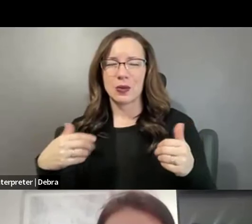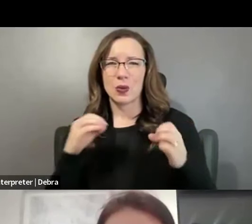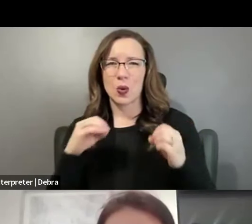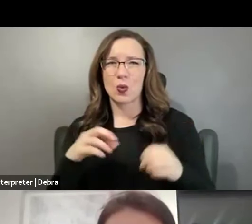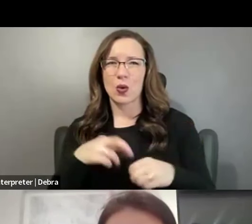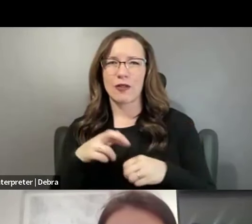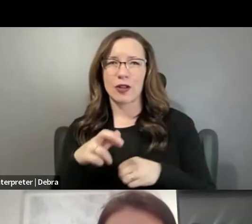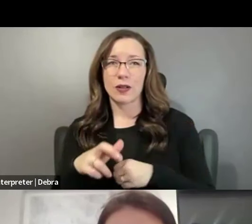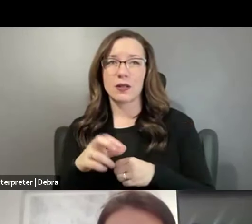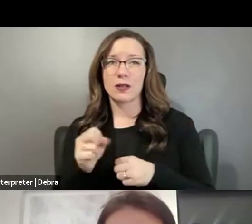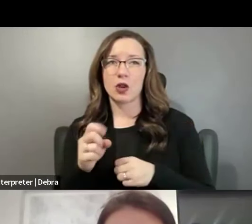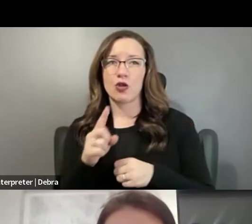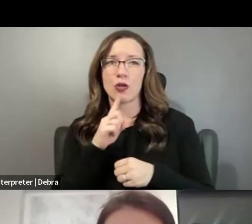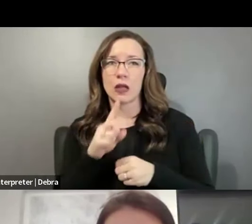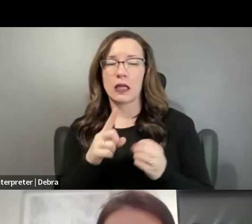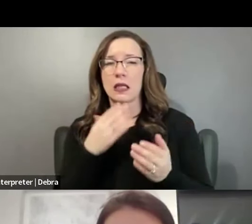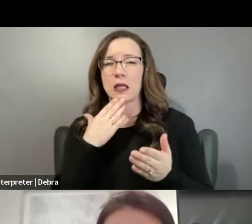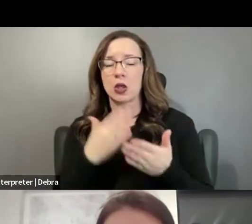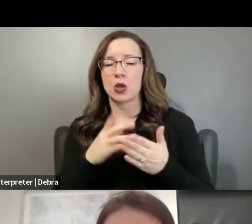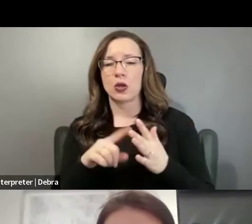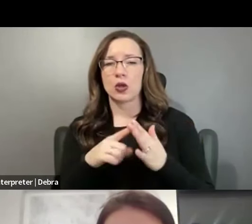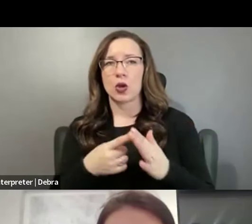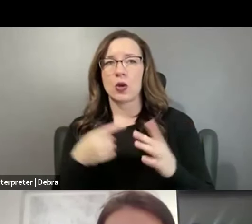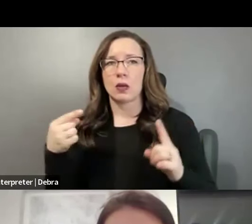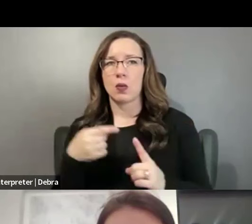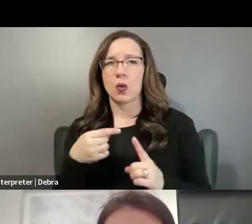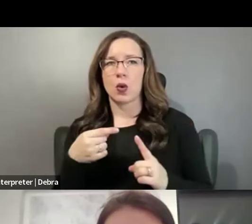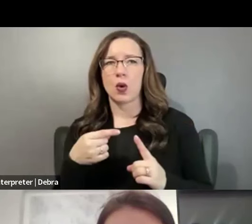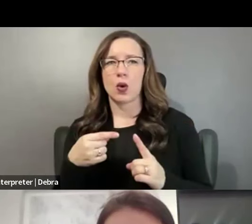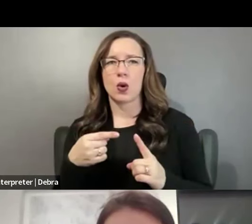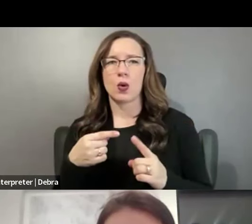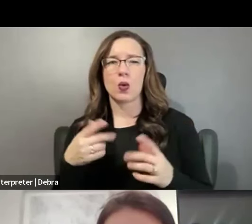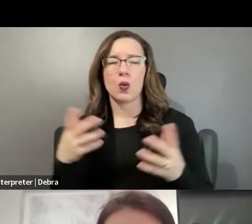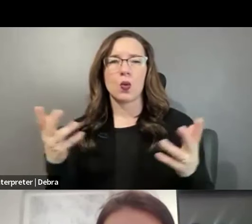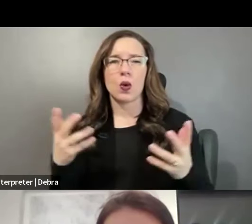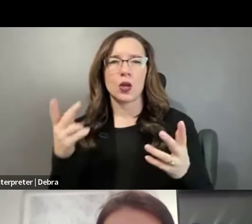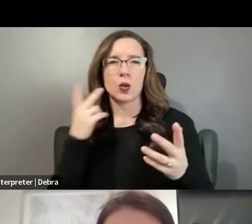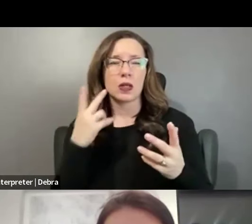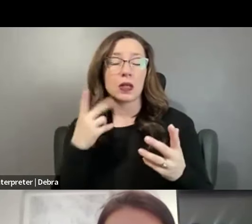This is a really good starting point. What do you see - because you are having conversations -